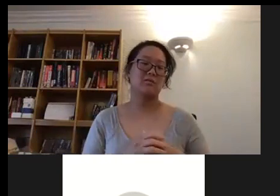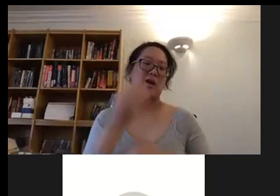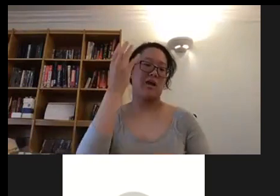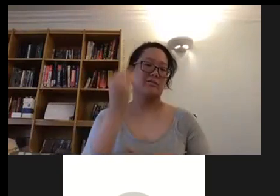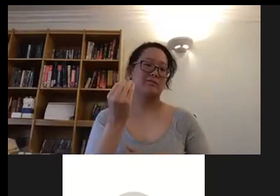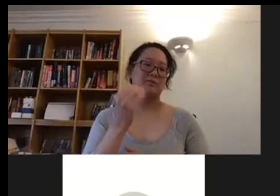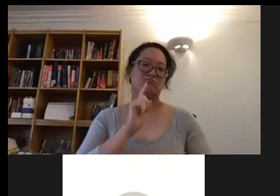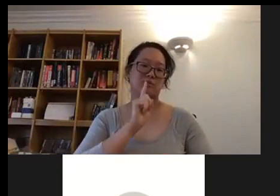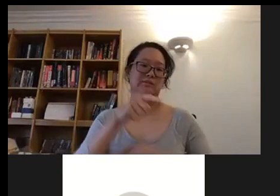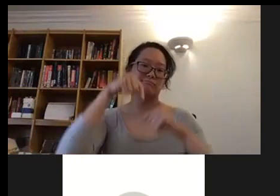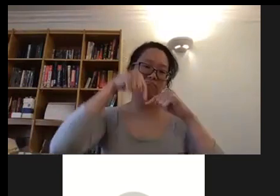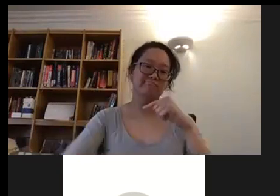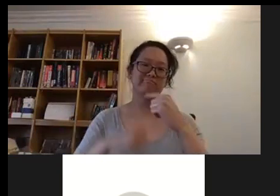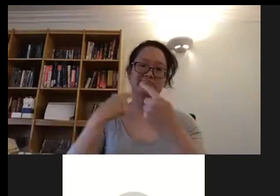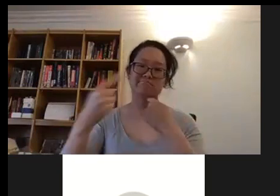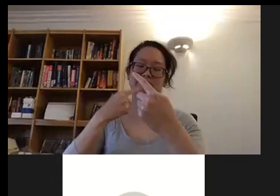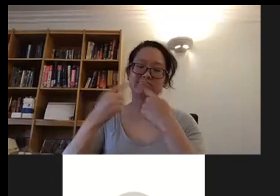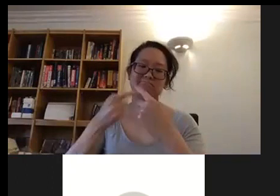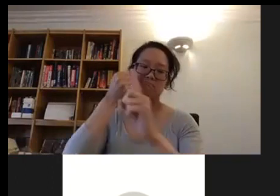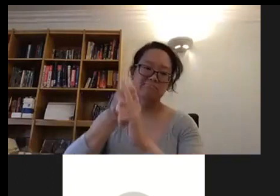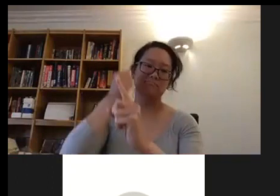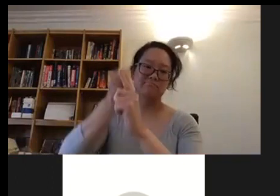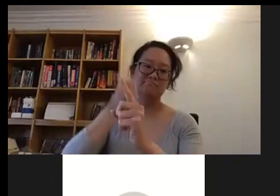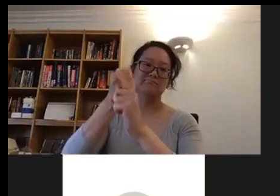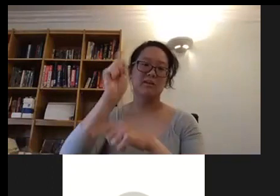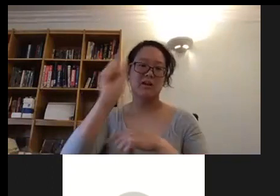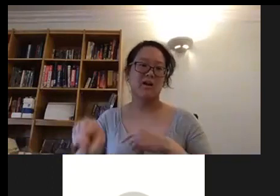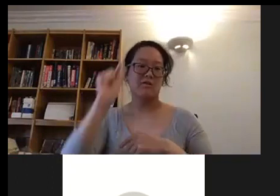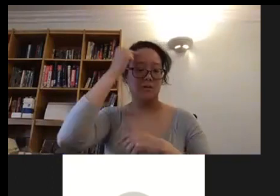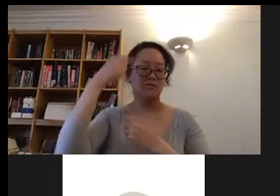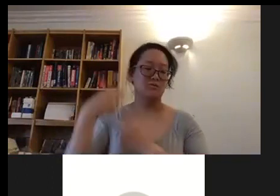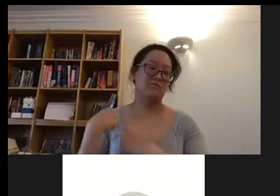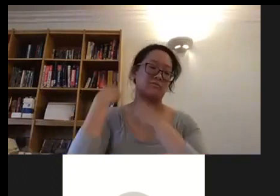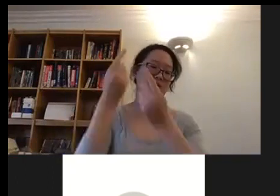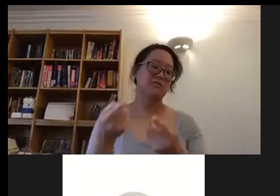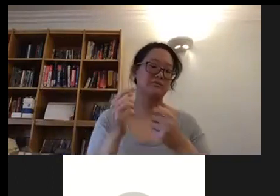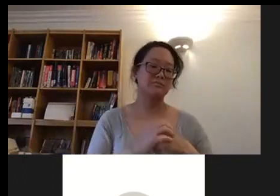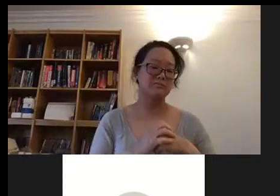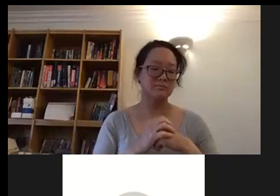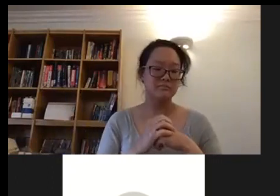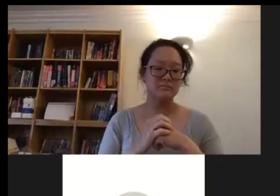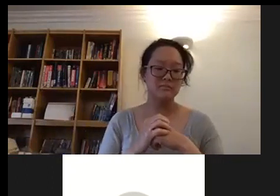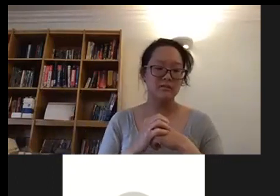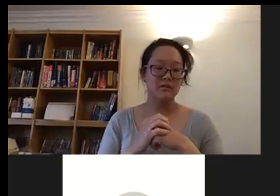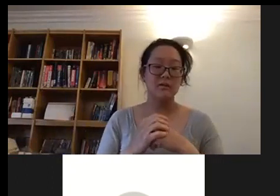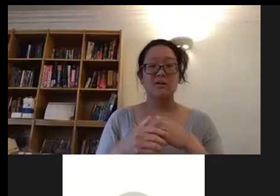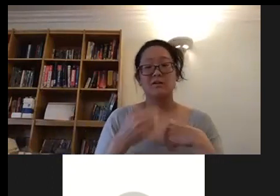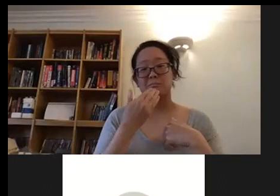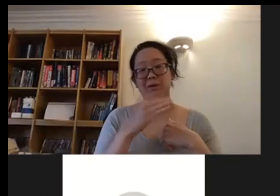So it's not equal access. They really really have a lot of work to do so that's been the situation with with the government